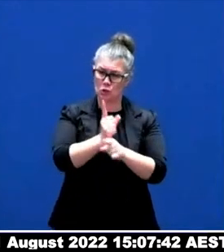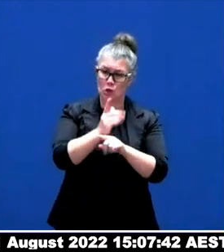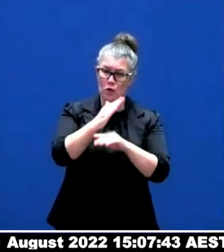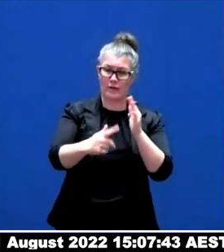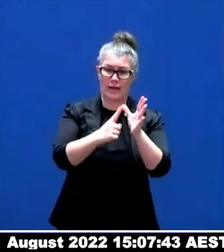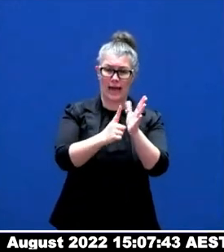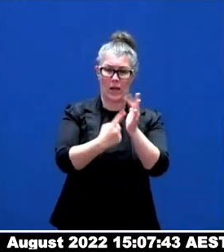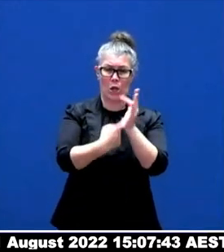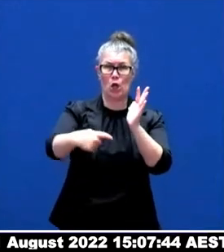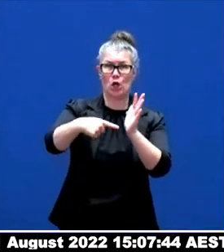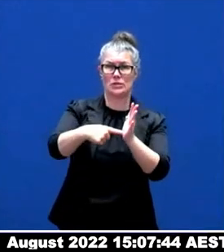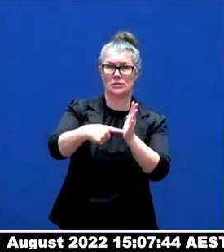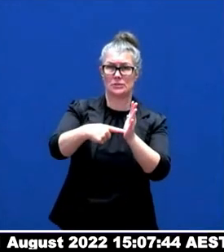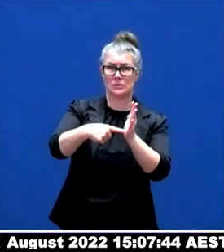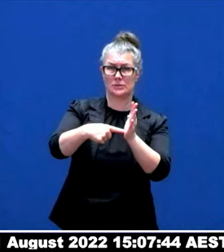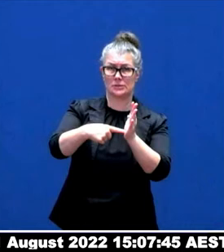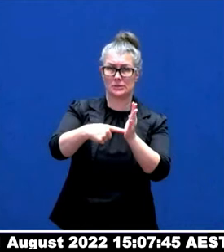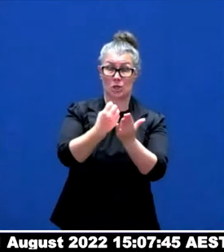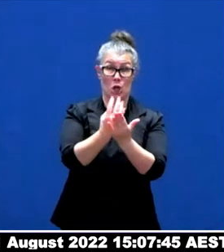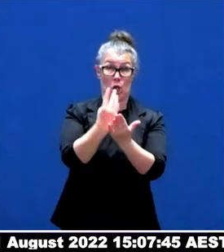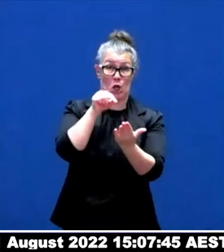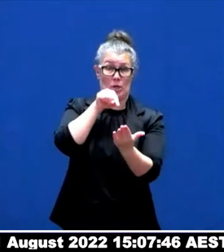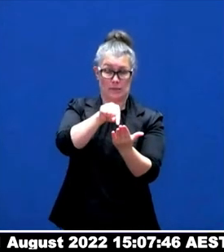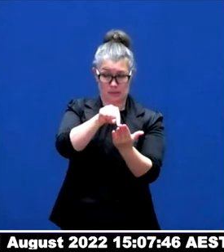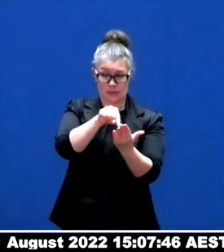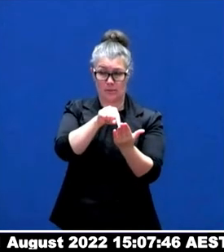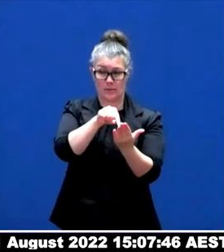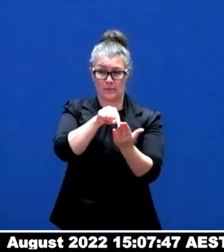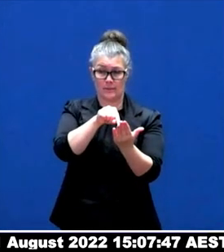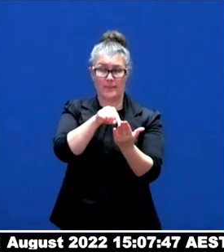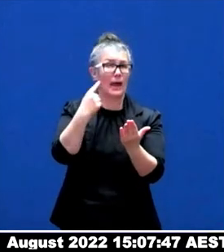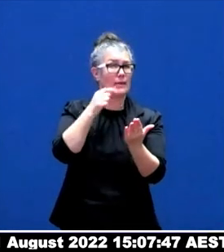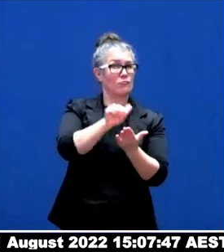think that's the right paragraph - yes, paragraph 64: